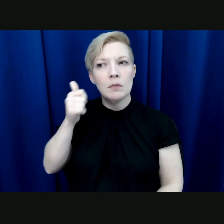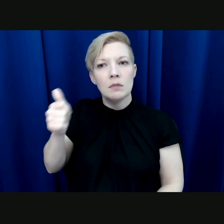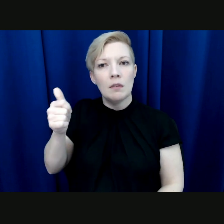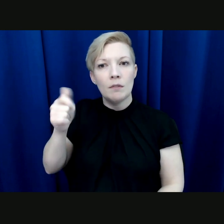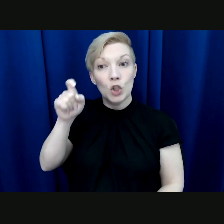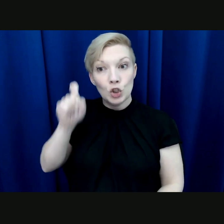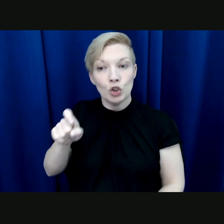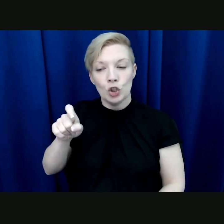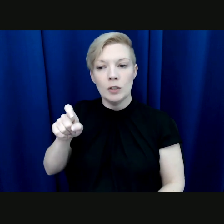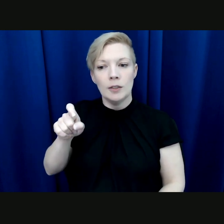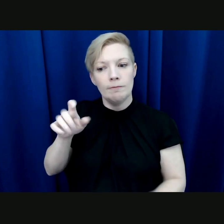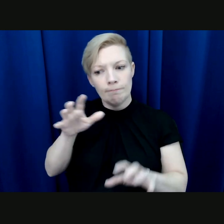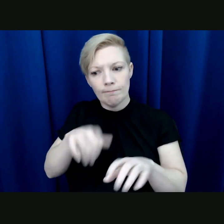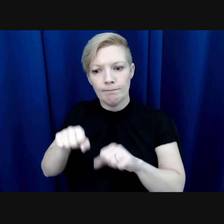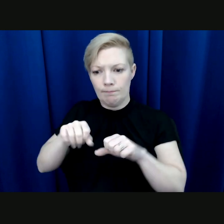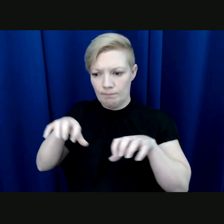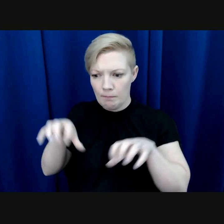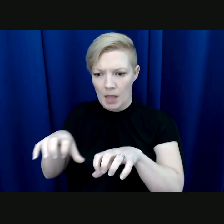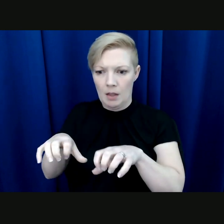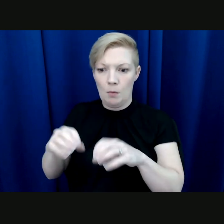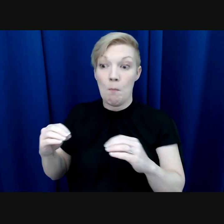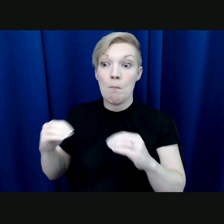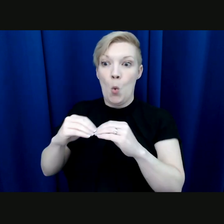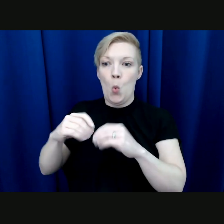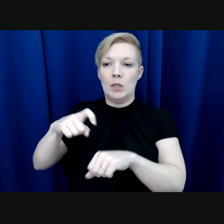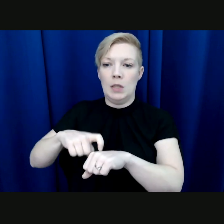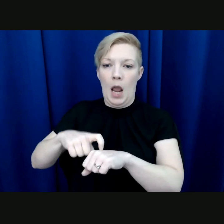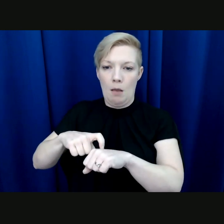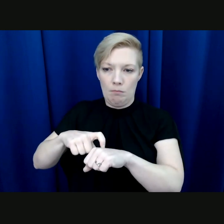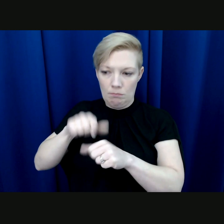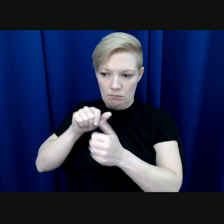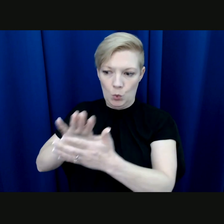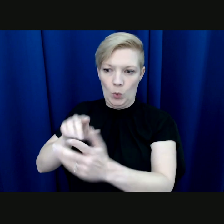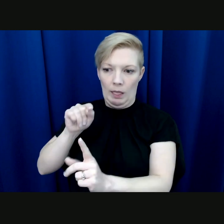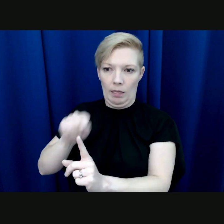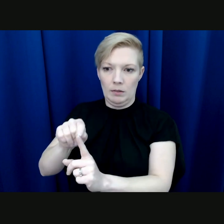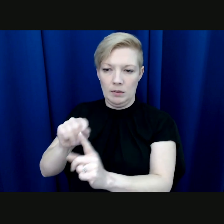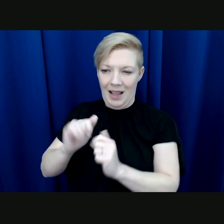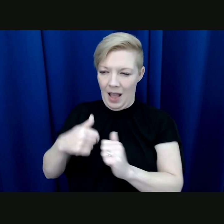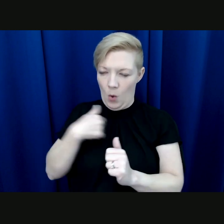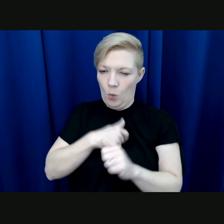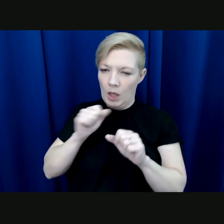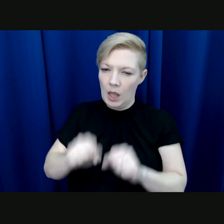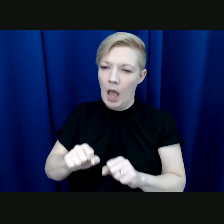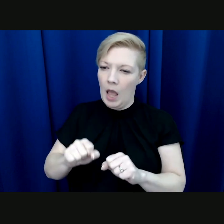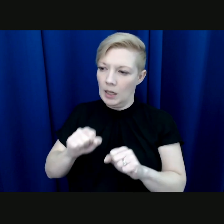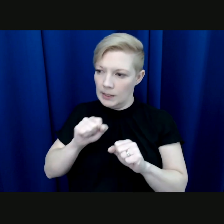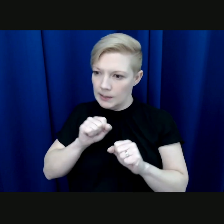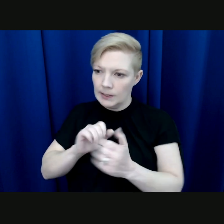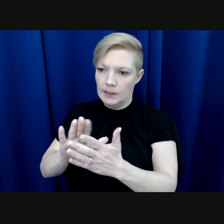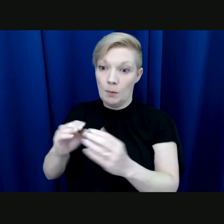Like, how can we be more impactful in sort of addressing this, this, this set of issues in a way